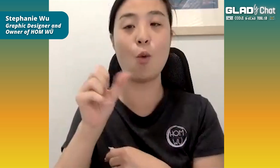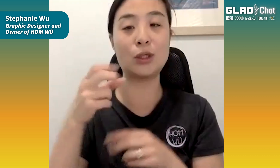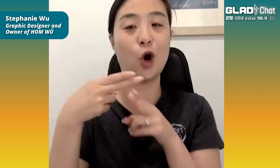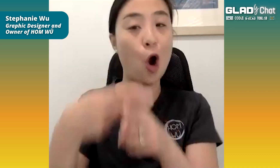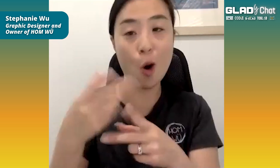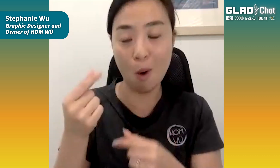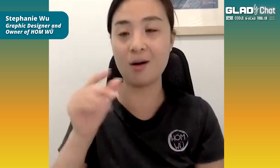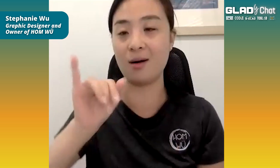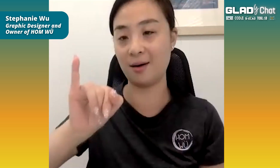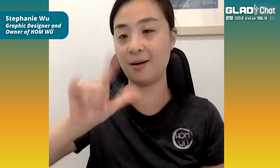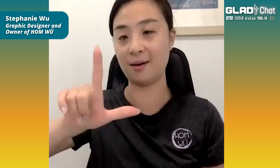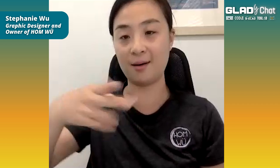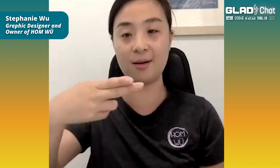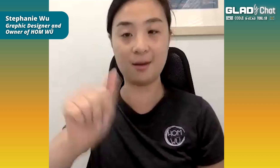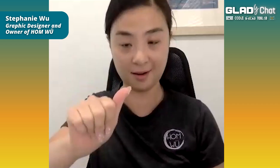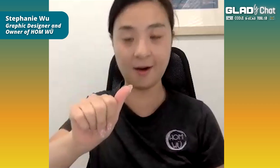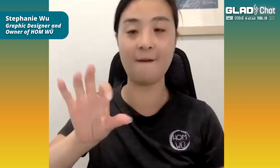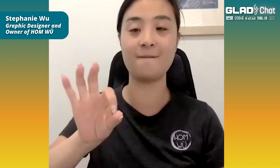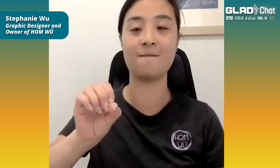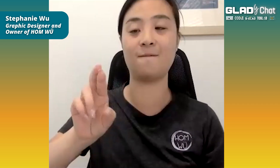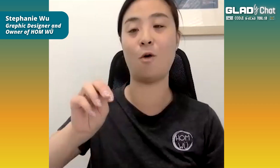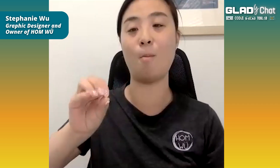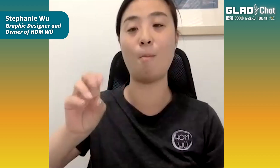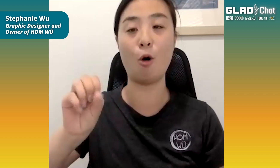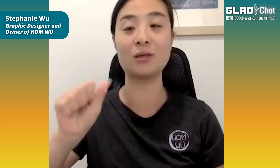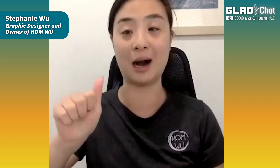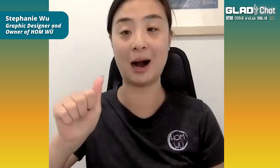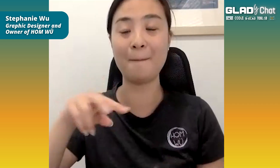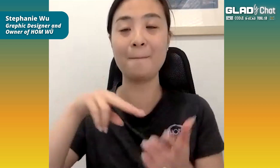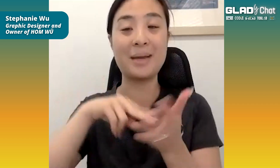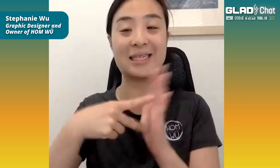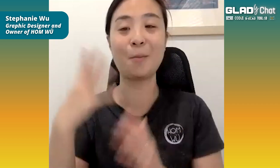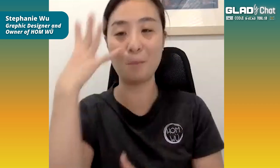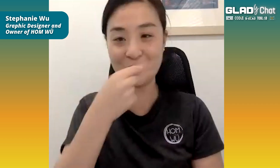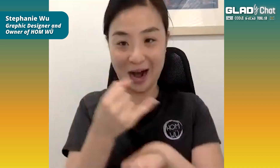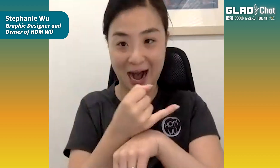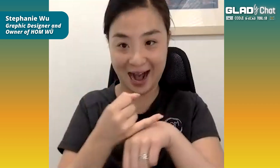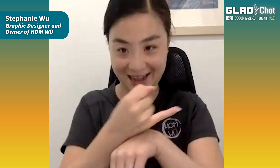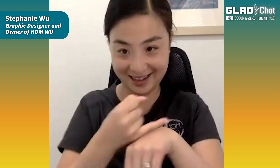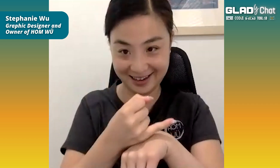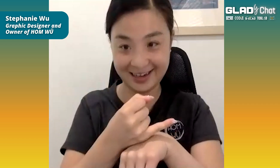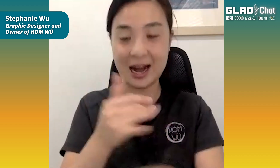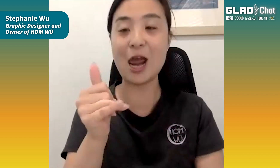it used to be called Ilha Formosa, meaning “beautiful island”.